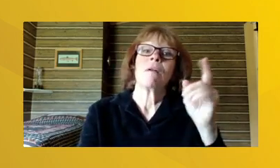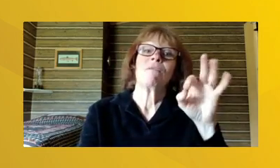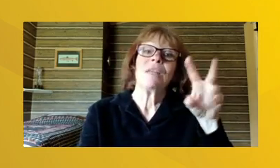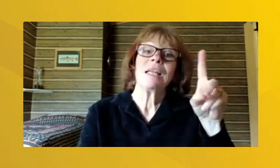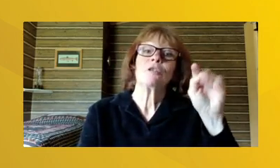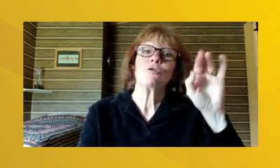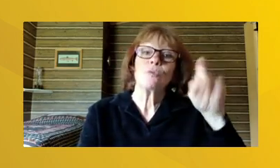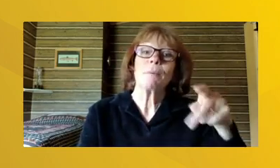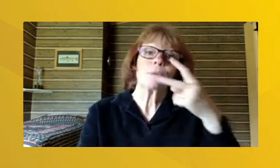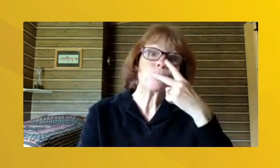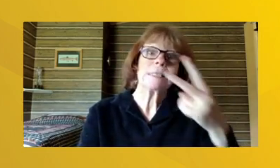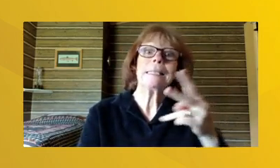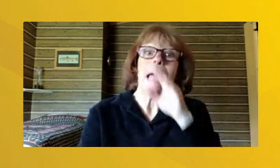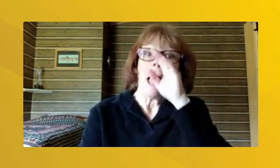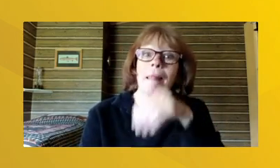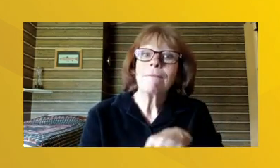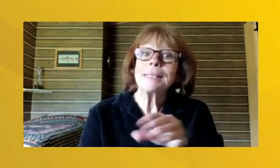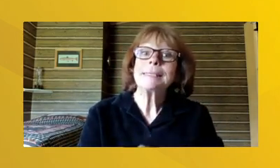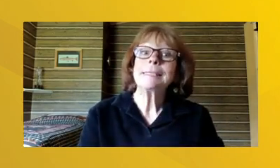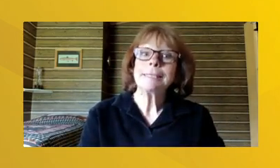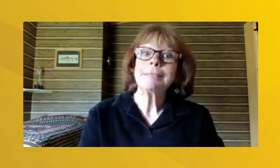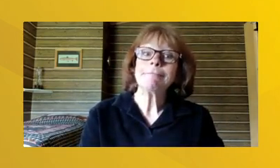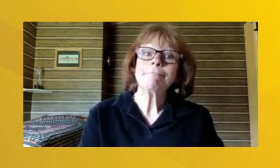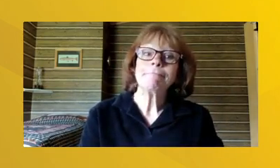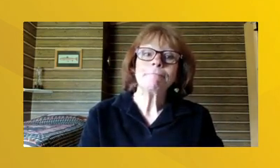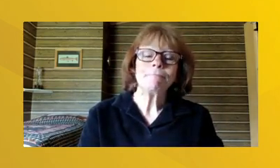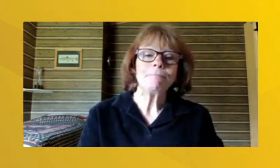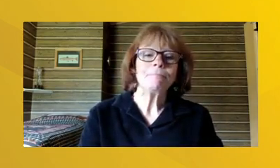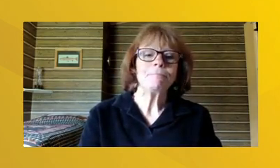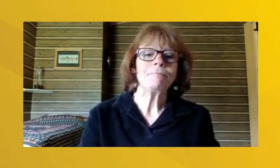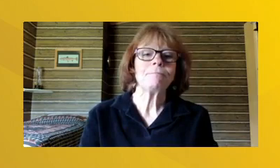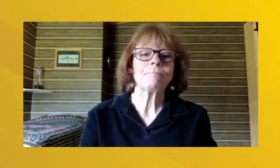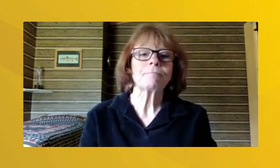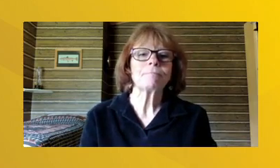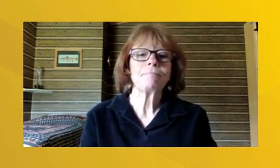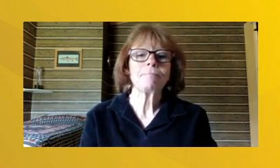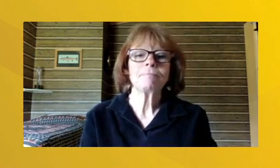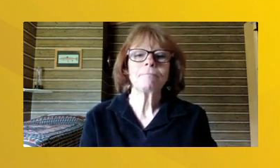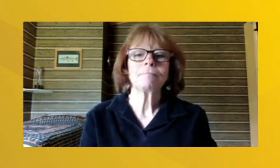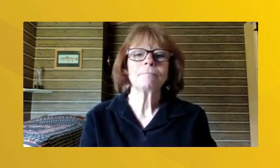(VIDEO PLAYS) SPEAKER: Yeah. Let's do it.